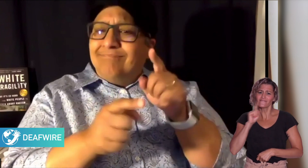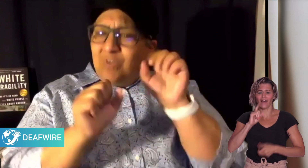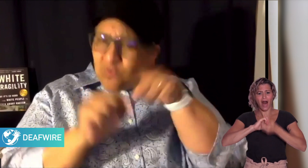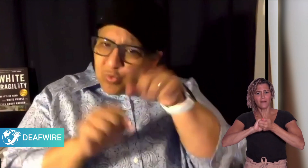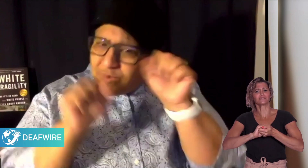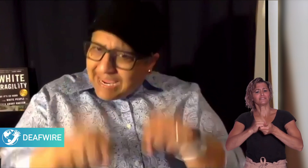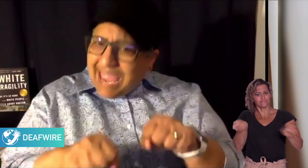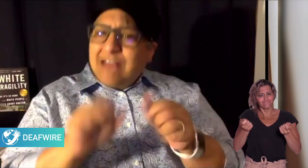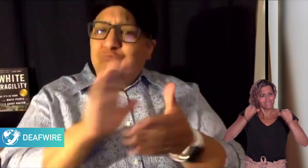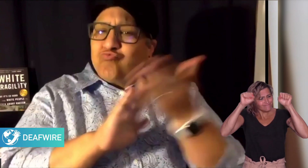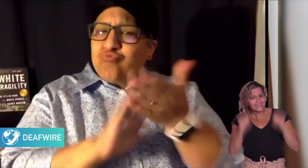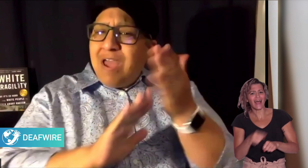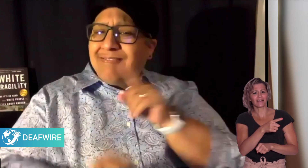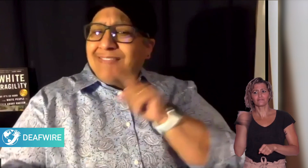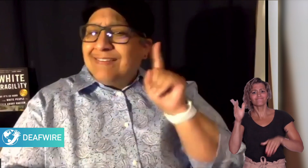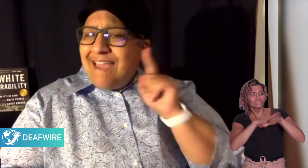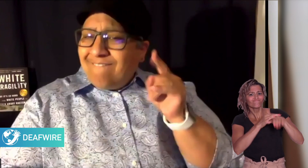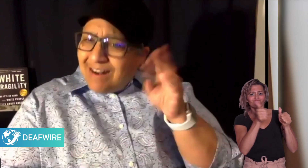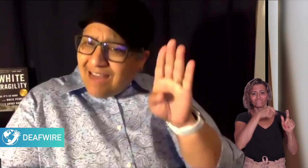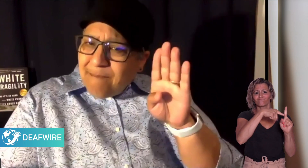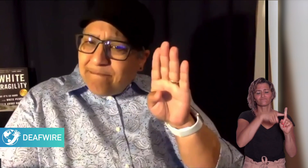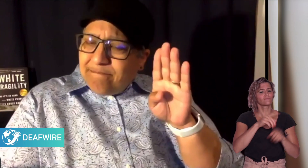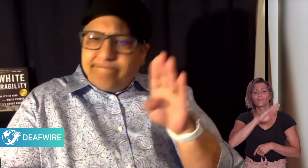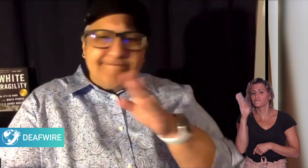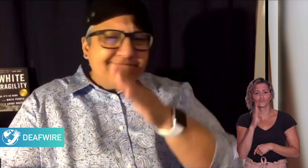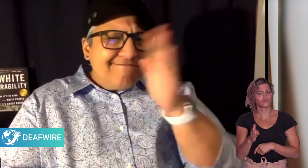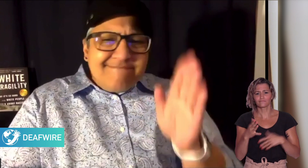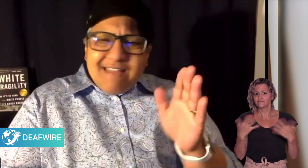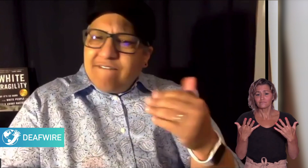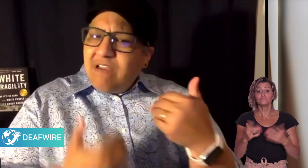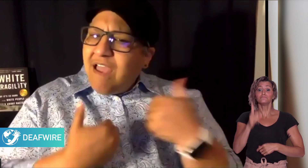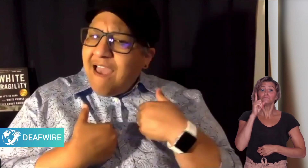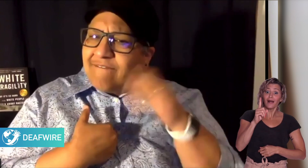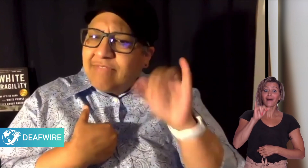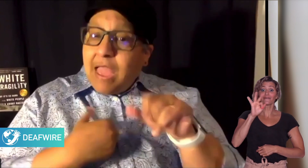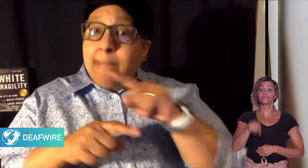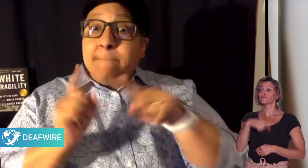or told “You can run a Deaf club!” Never.